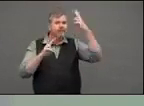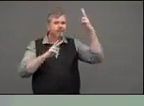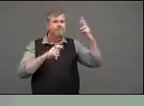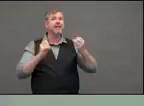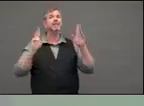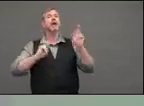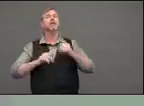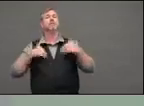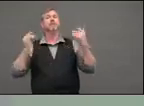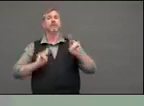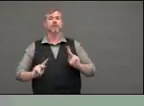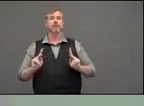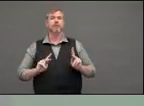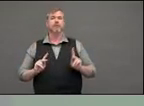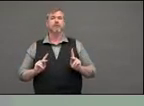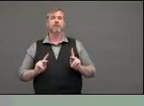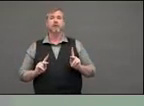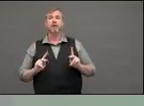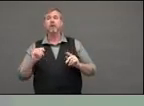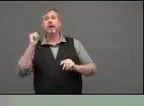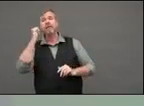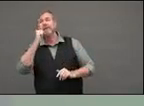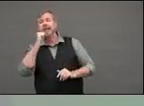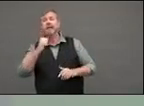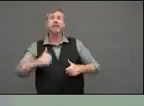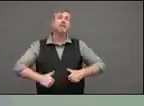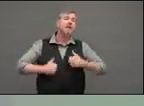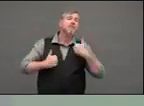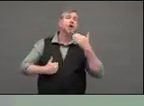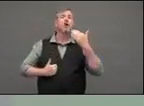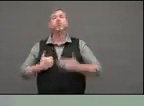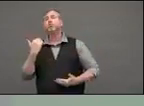lives thinking you know we might fight this off but i know recently i